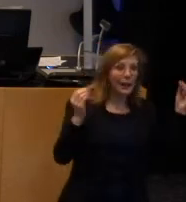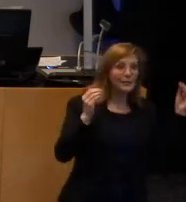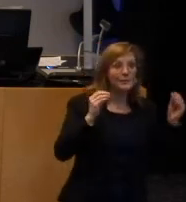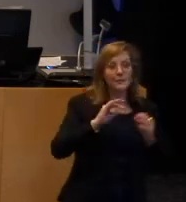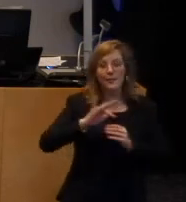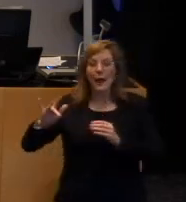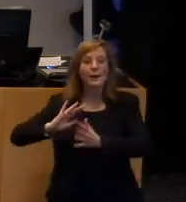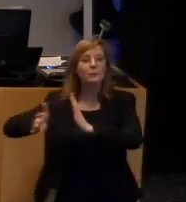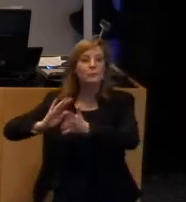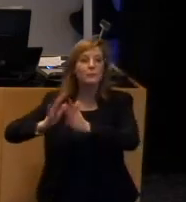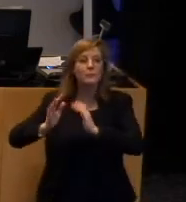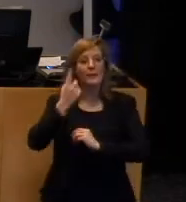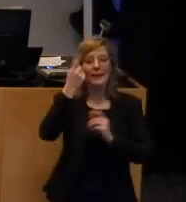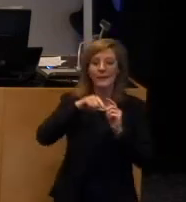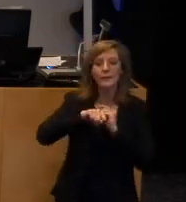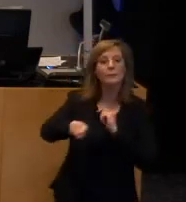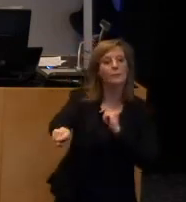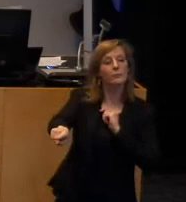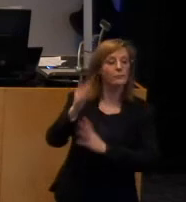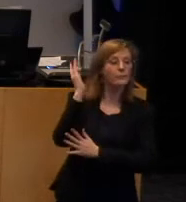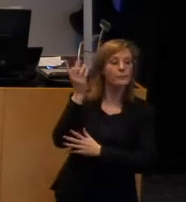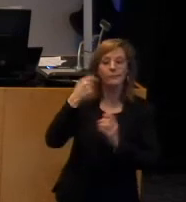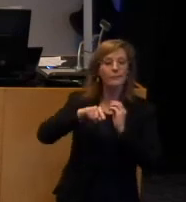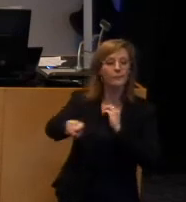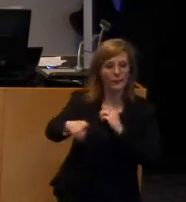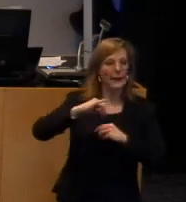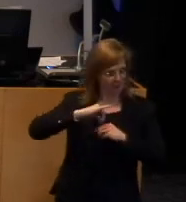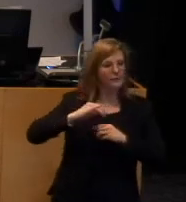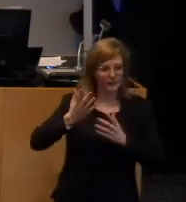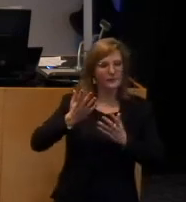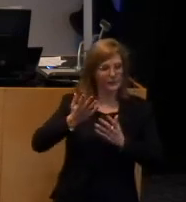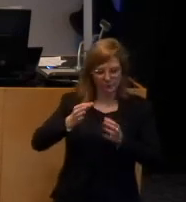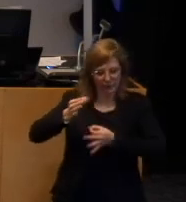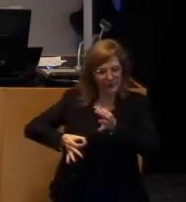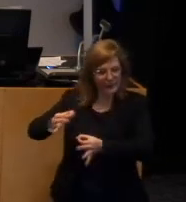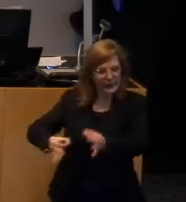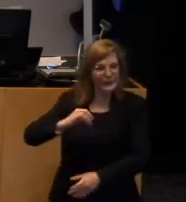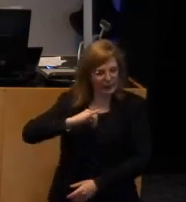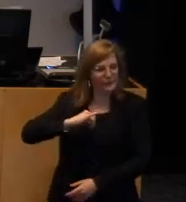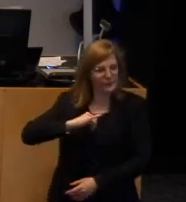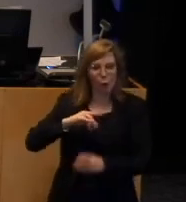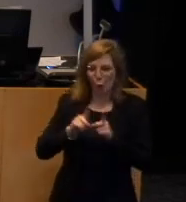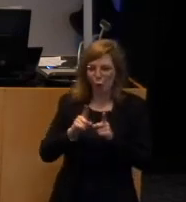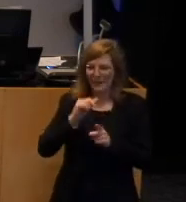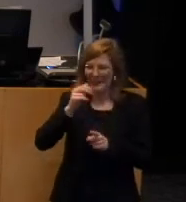in a monologic, simultaneous interpreting setting, and that the strategic behaviour is motivated